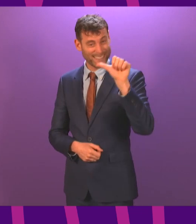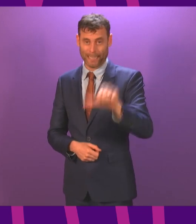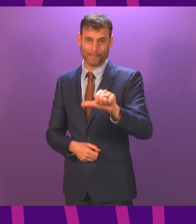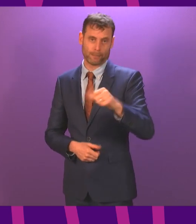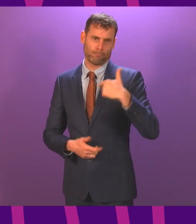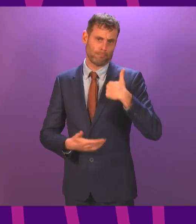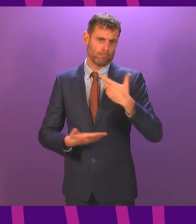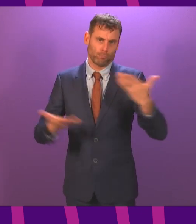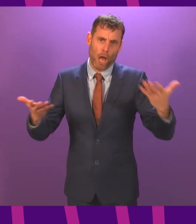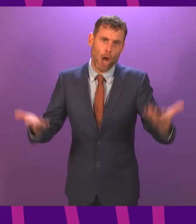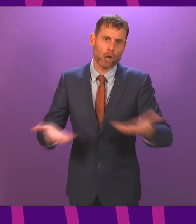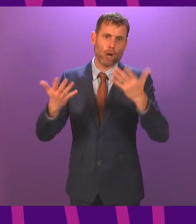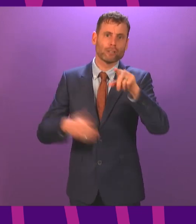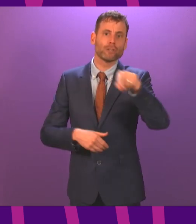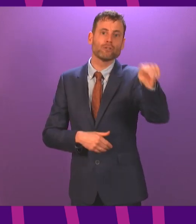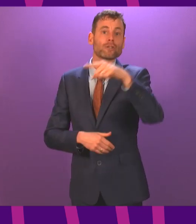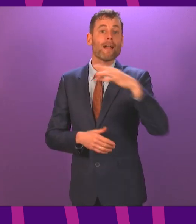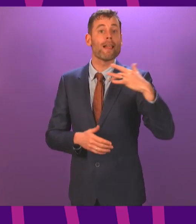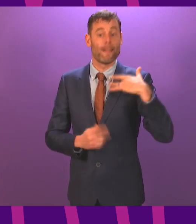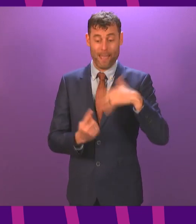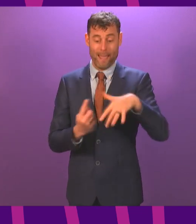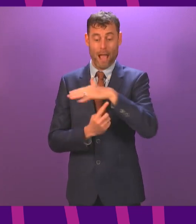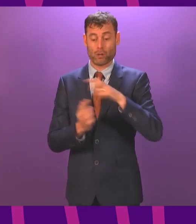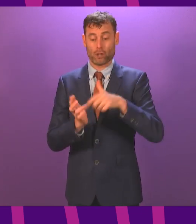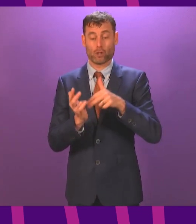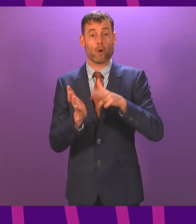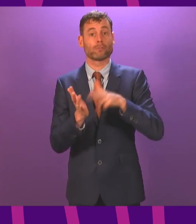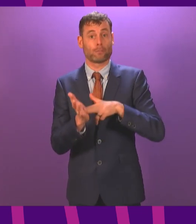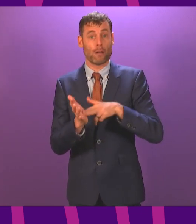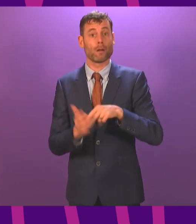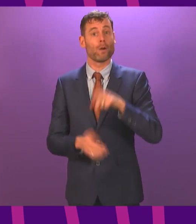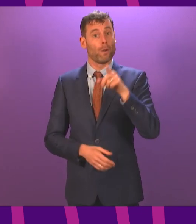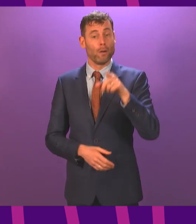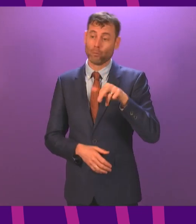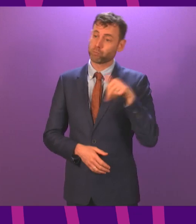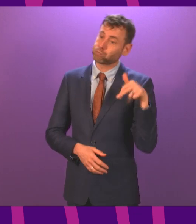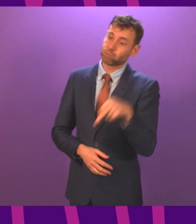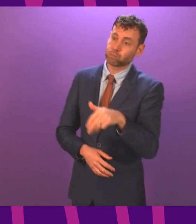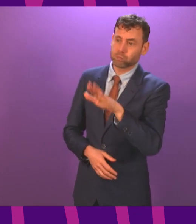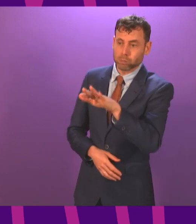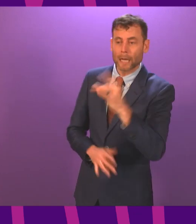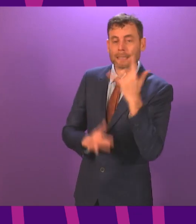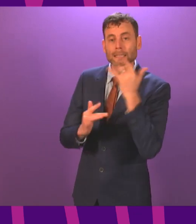to go to the testing centre and take advantage of the opportunity to be tested. One testing